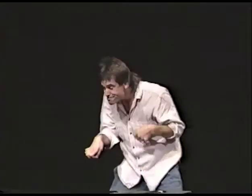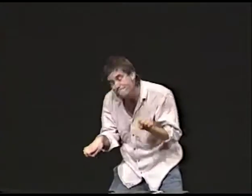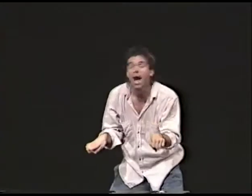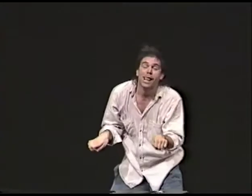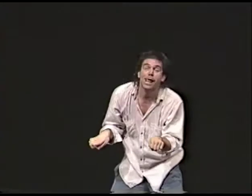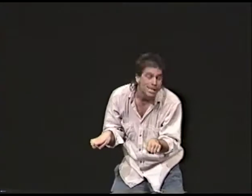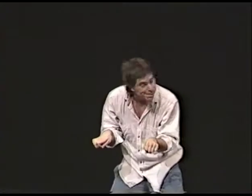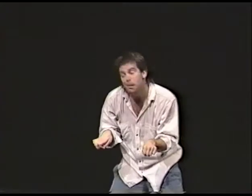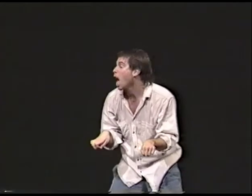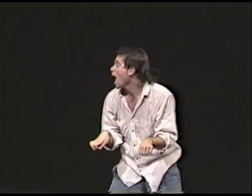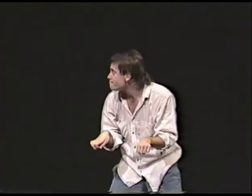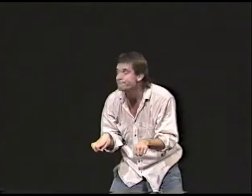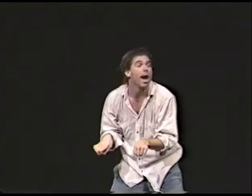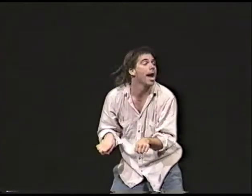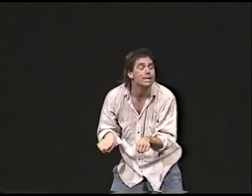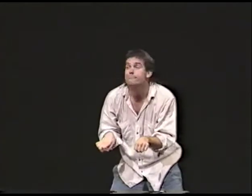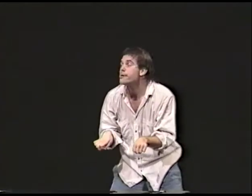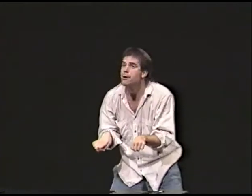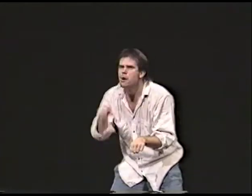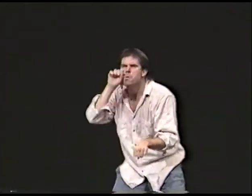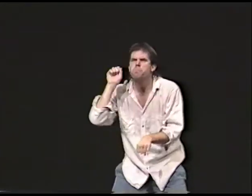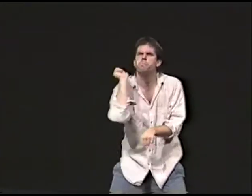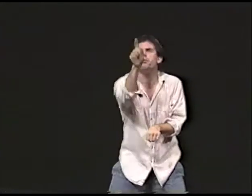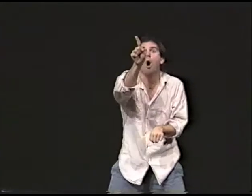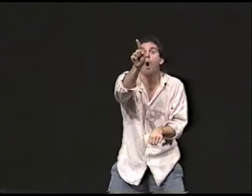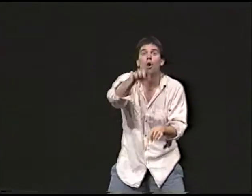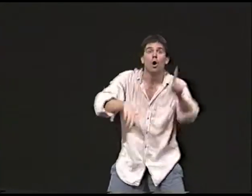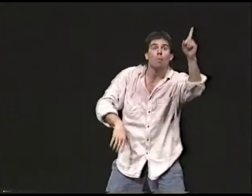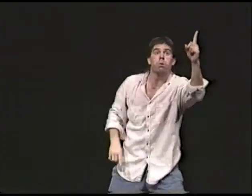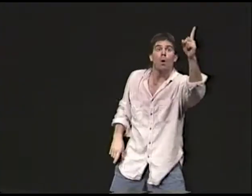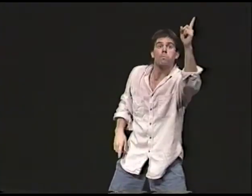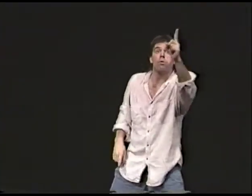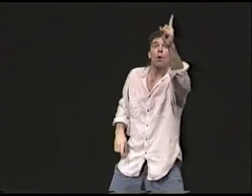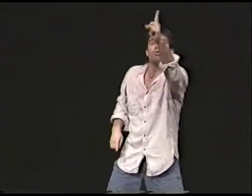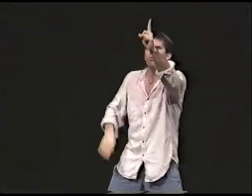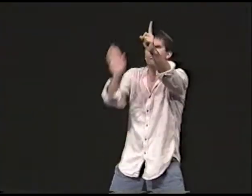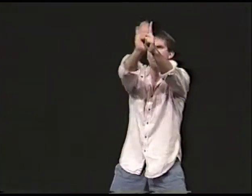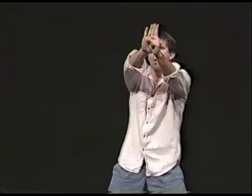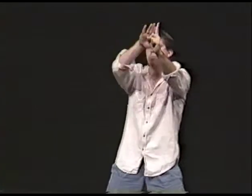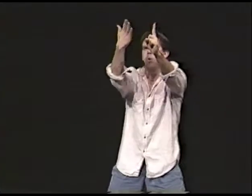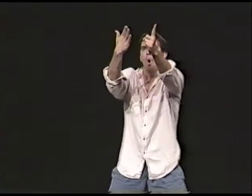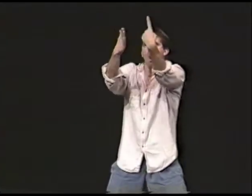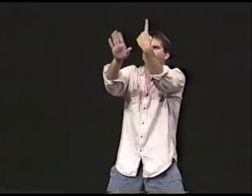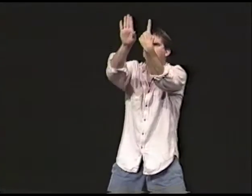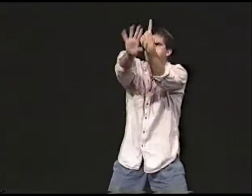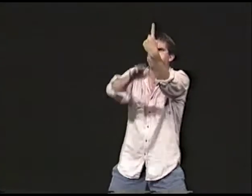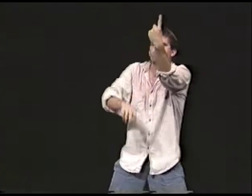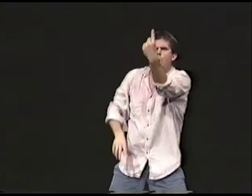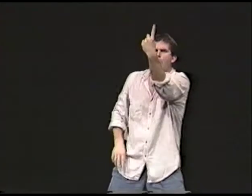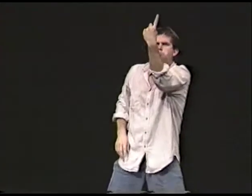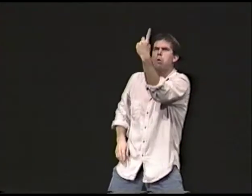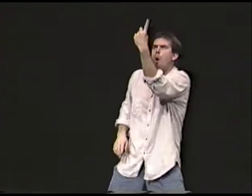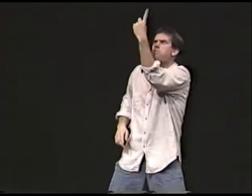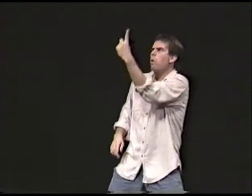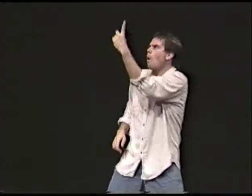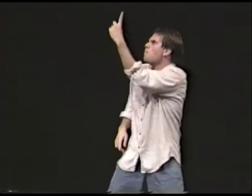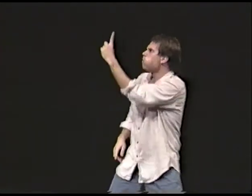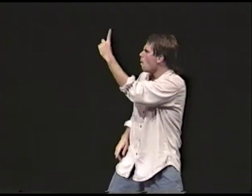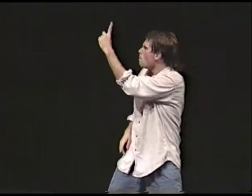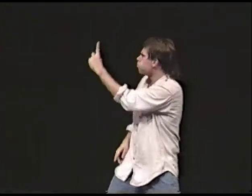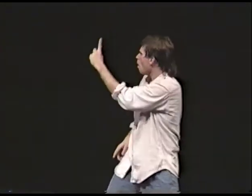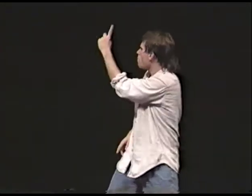As a puppy, Charlie spots the female patron